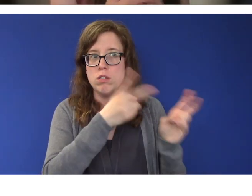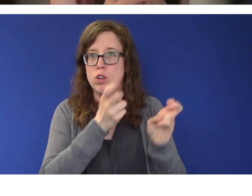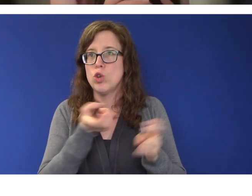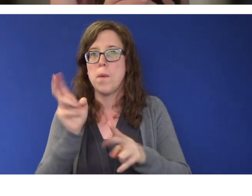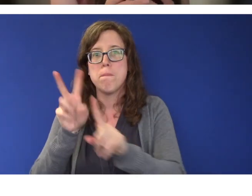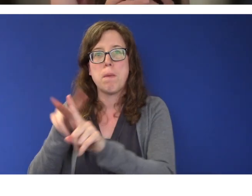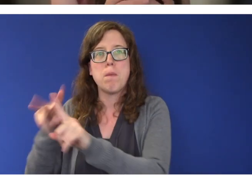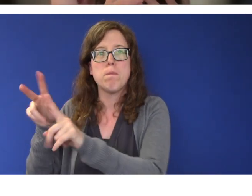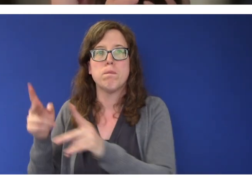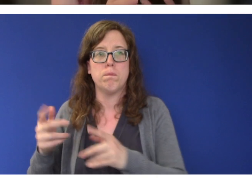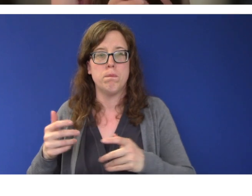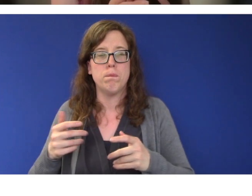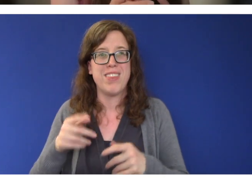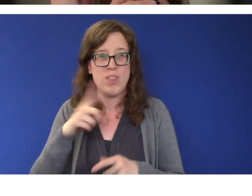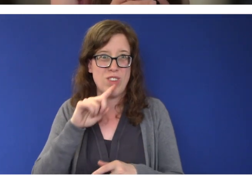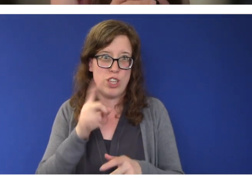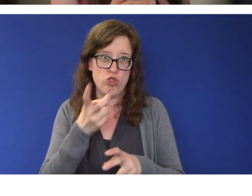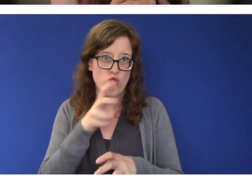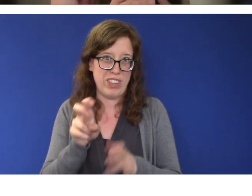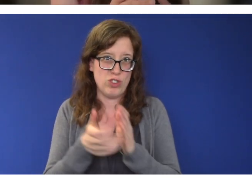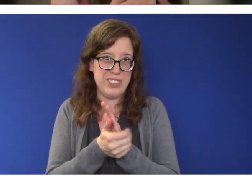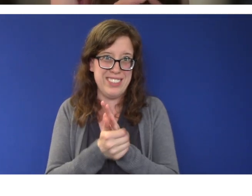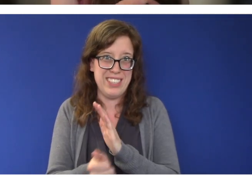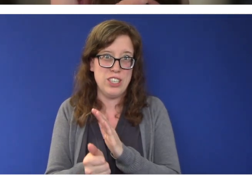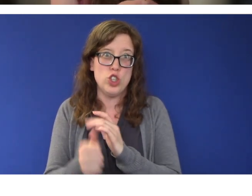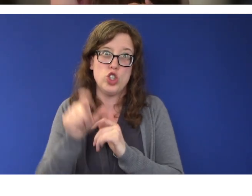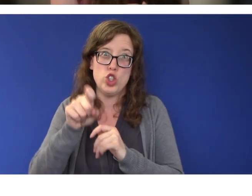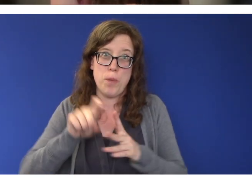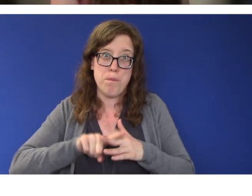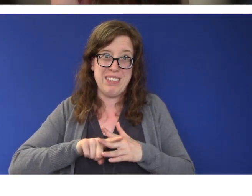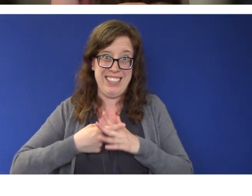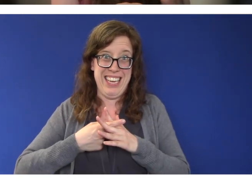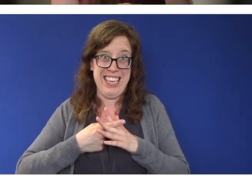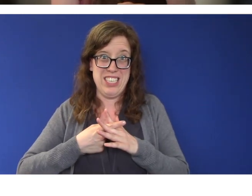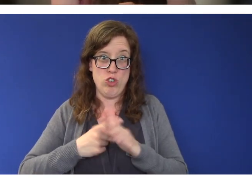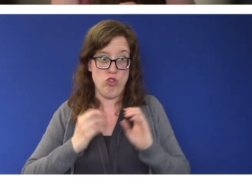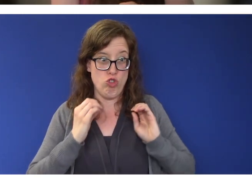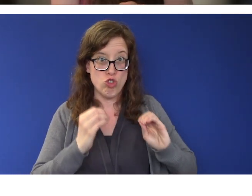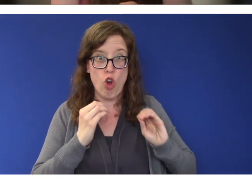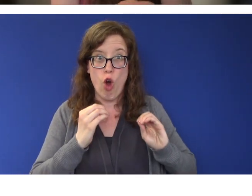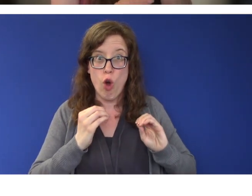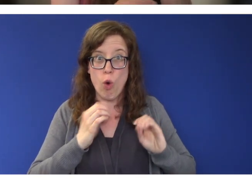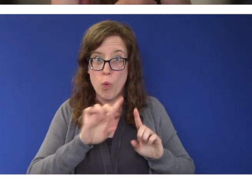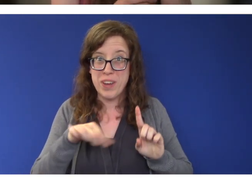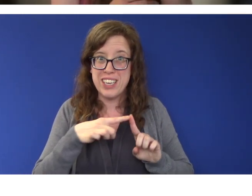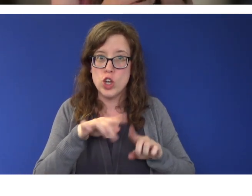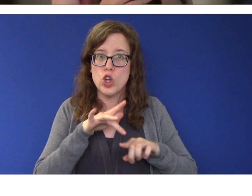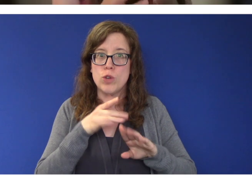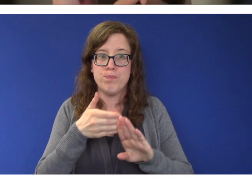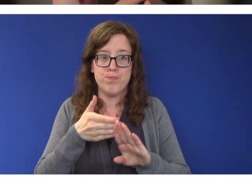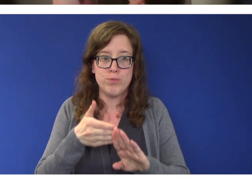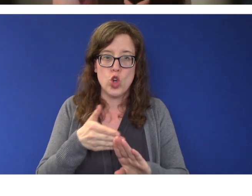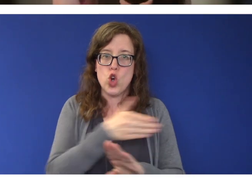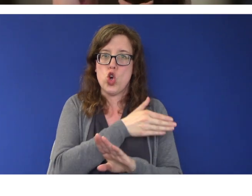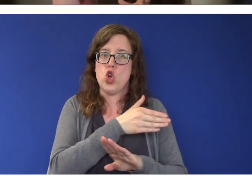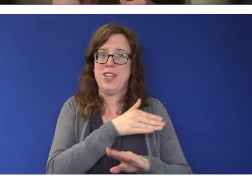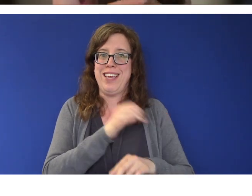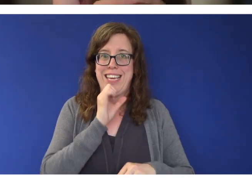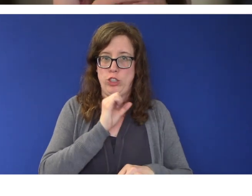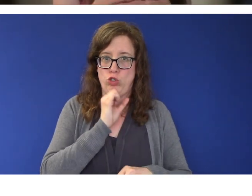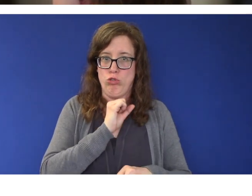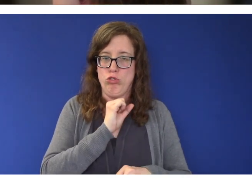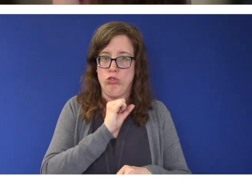really those transitions skills, if possible, should begin to be taught at an earlier age because of